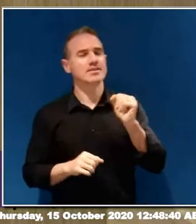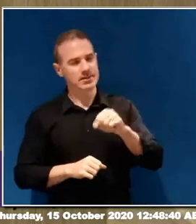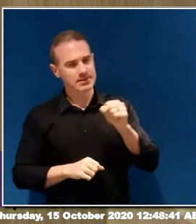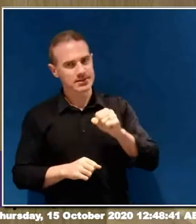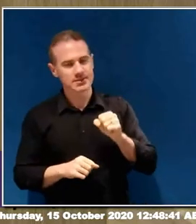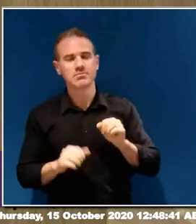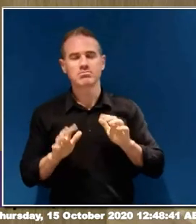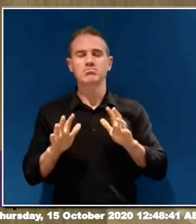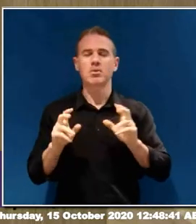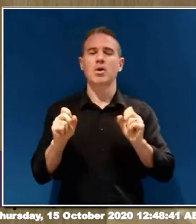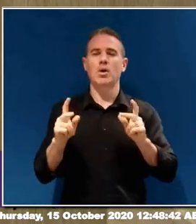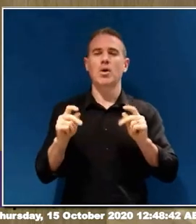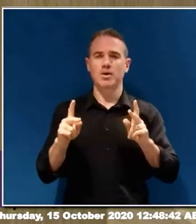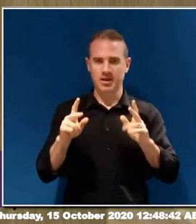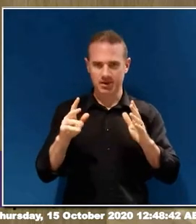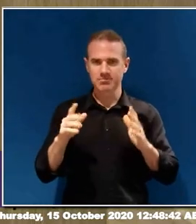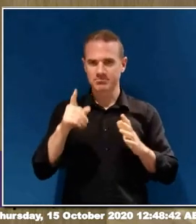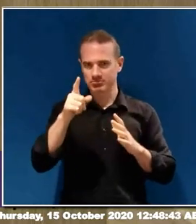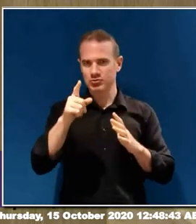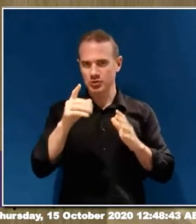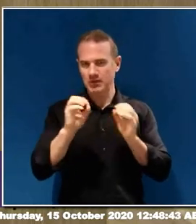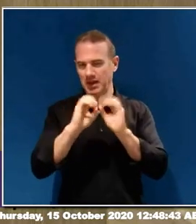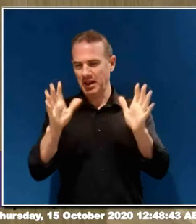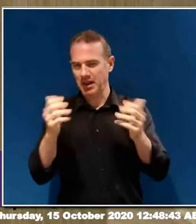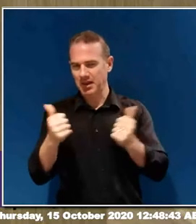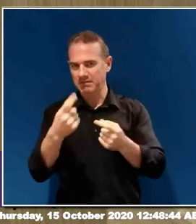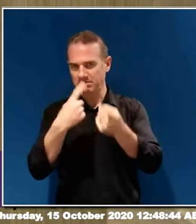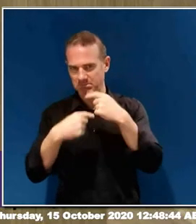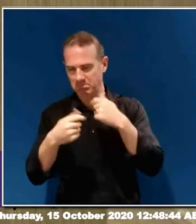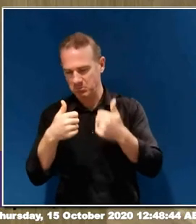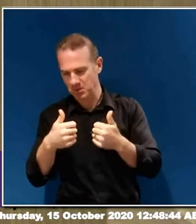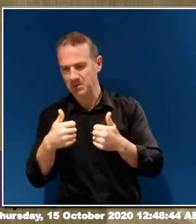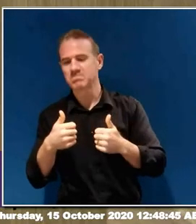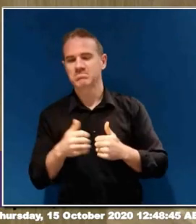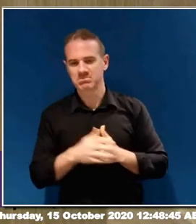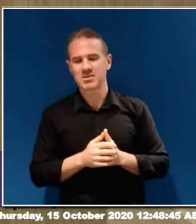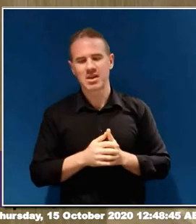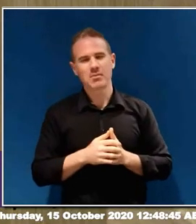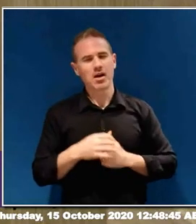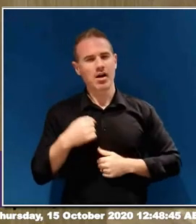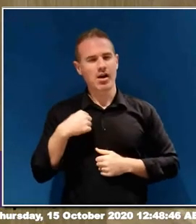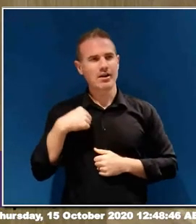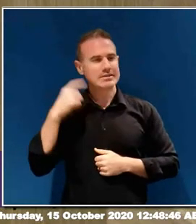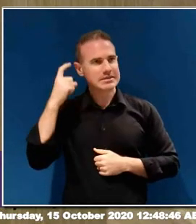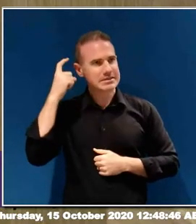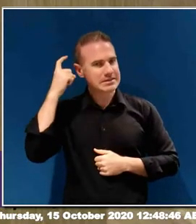OK. But I'm just mindful, Chair, that I've completely messed up